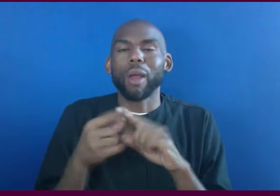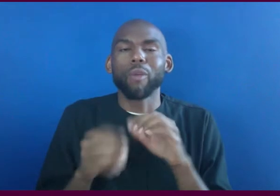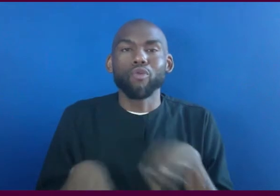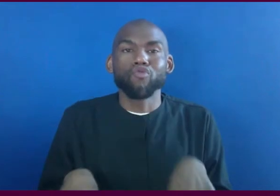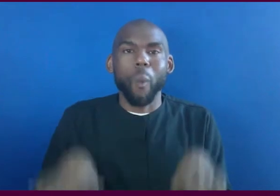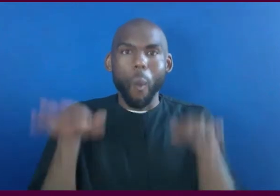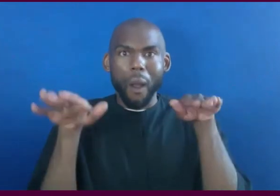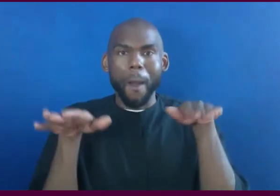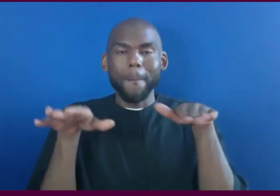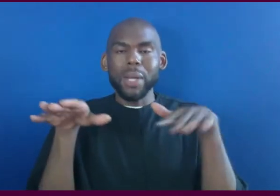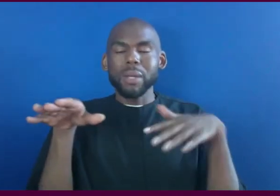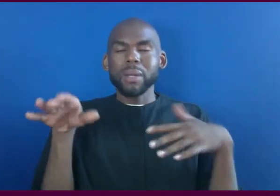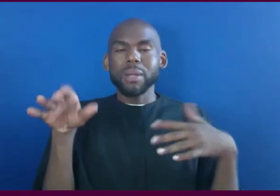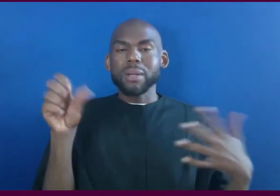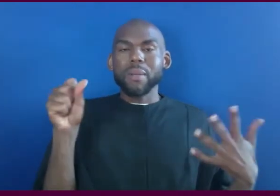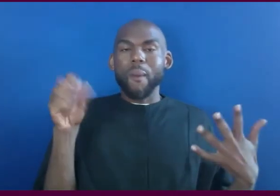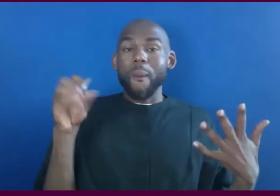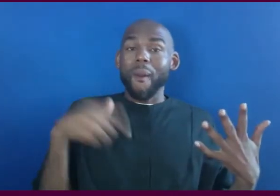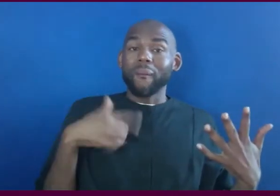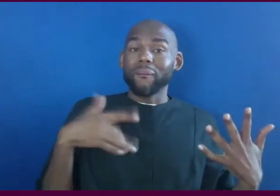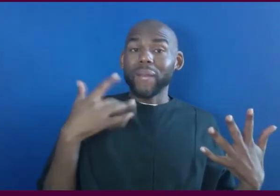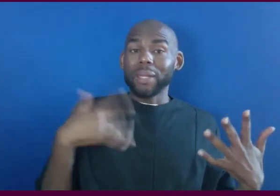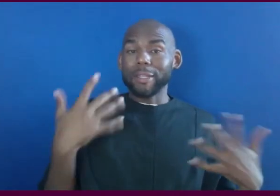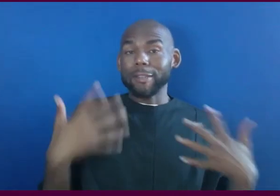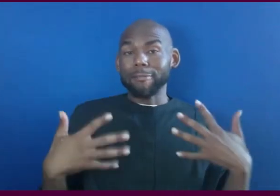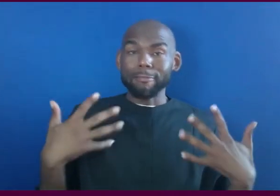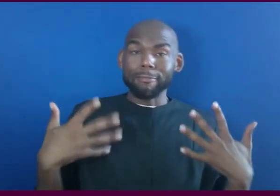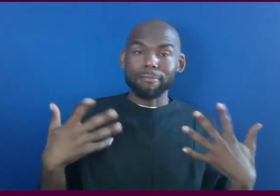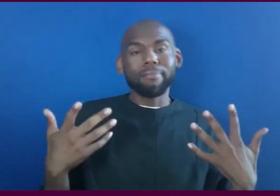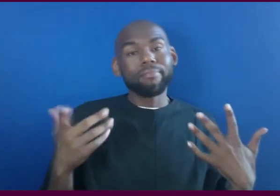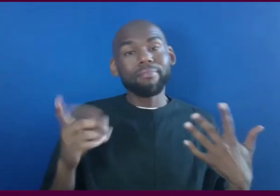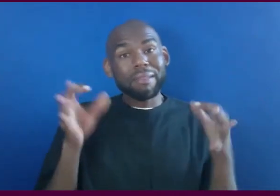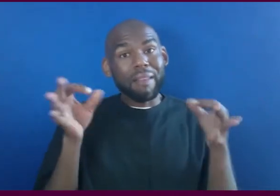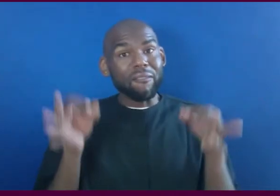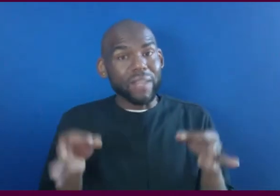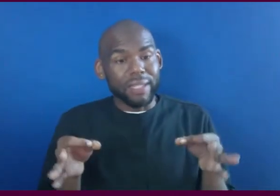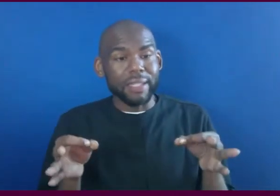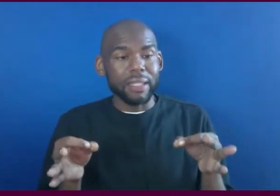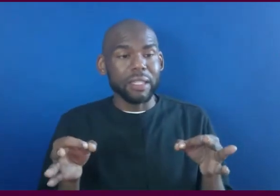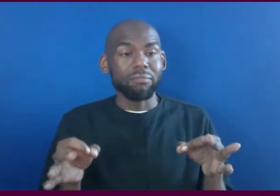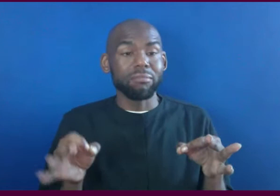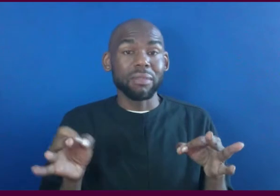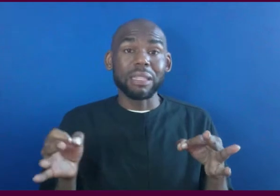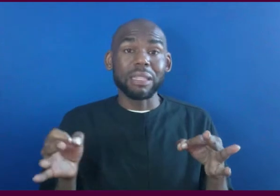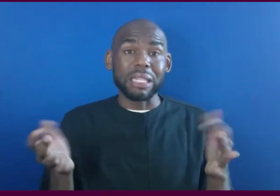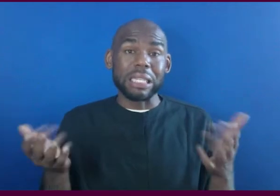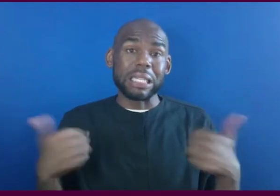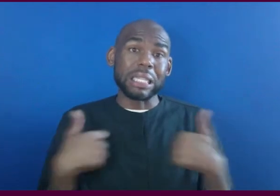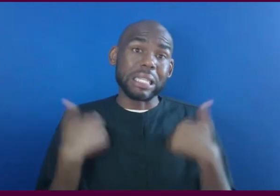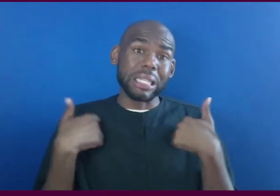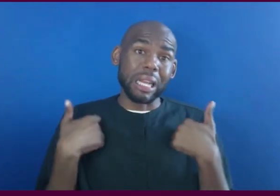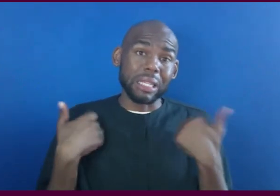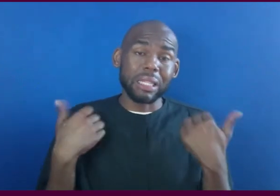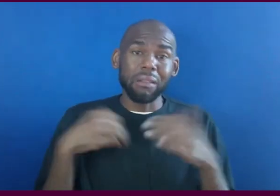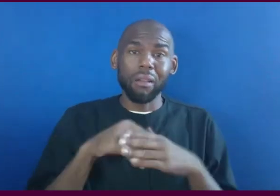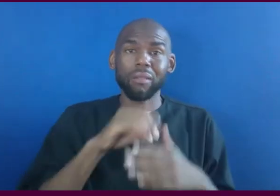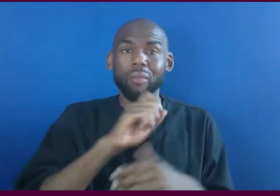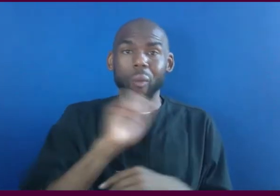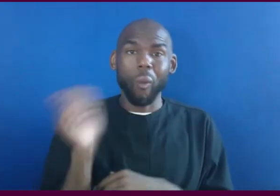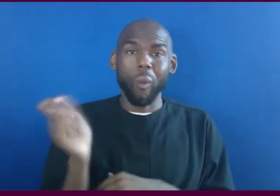So I feel like that that exists in almost all communities.